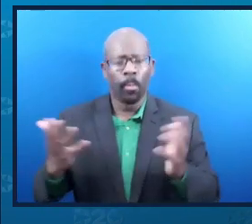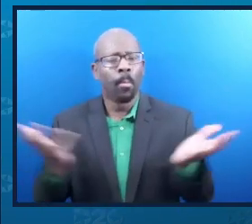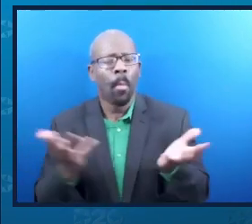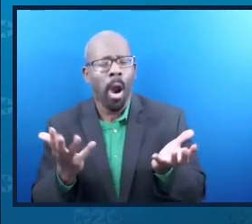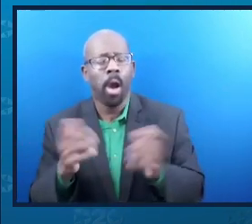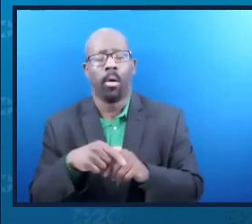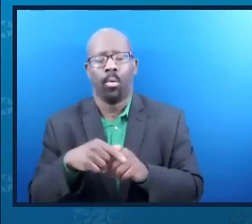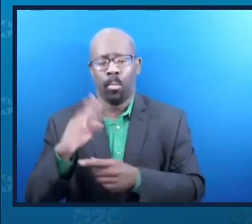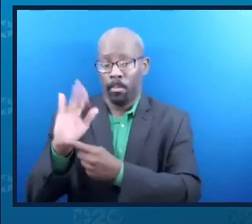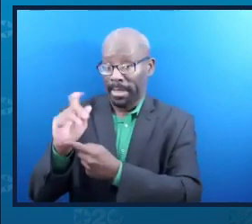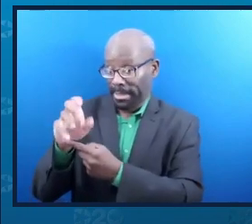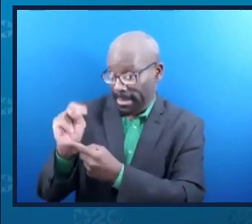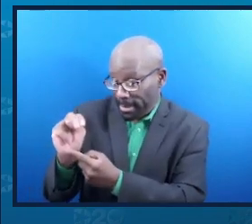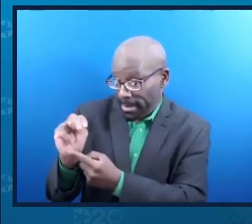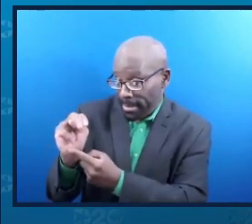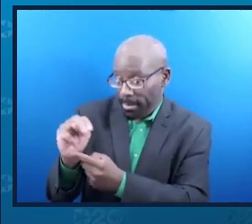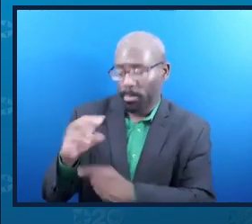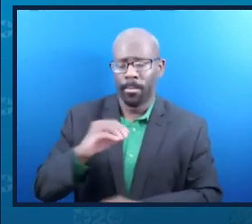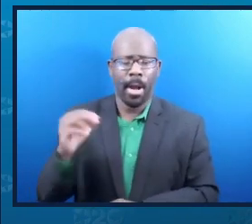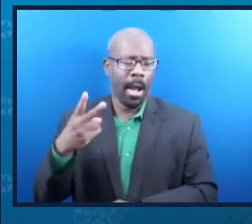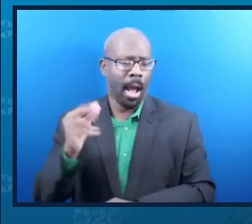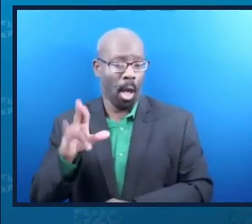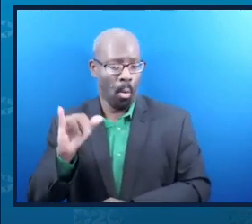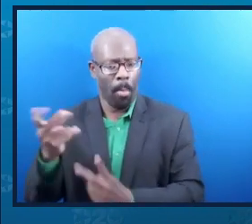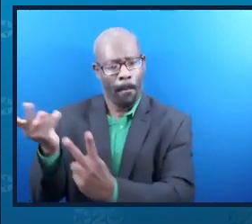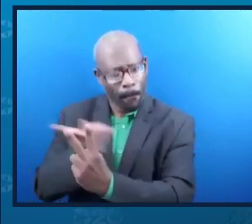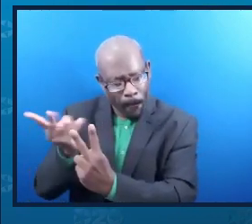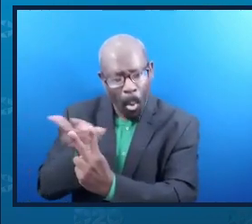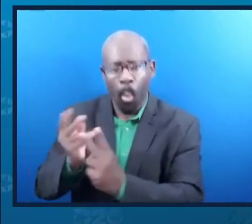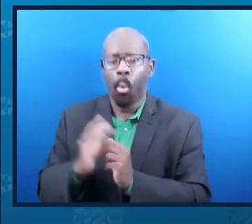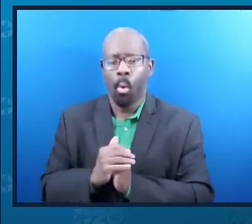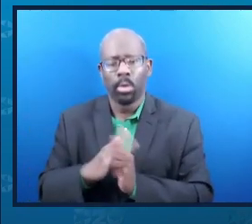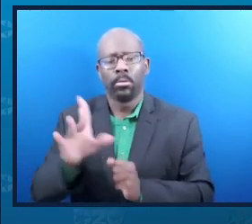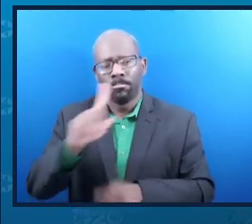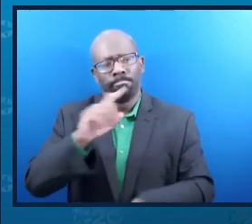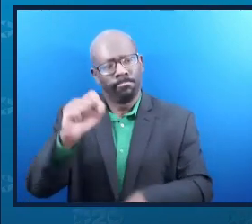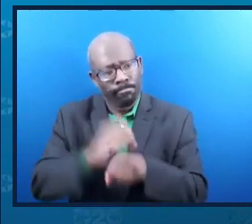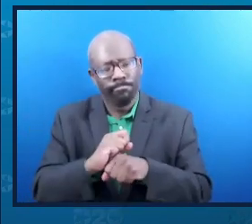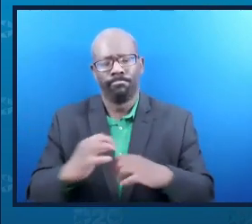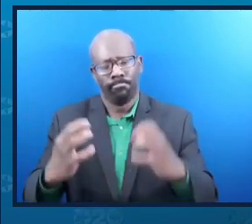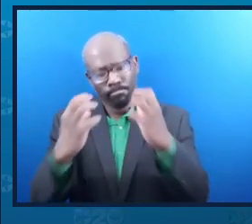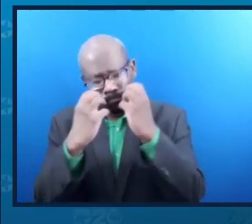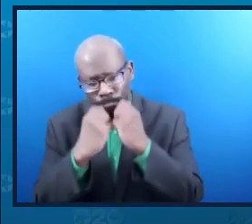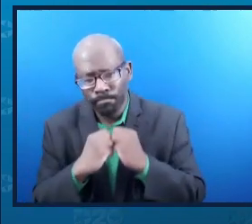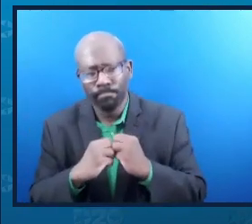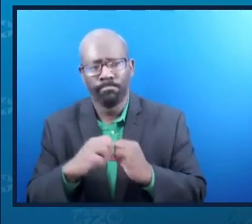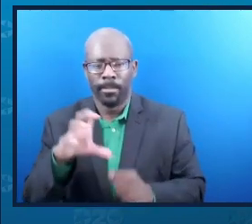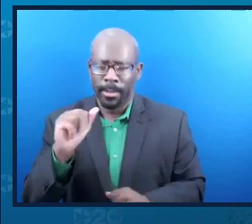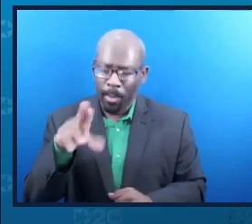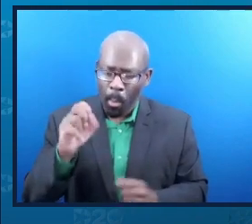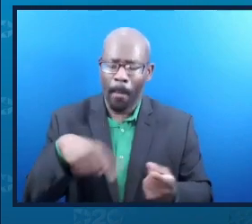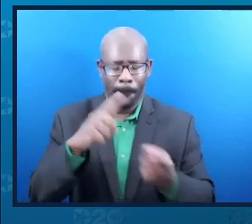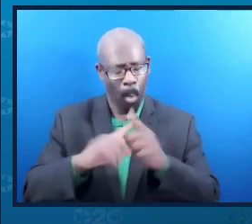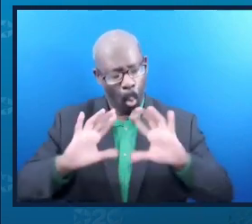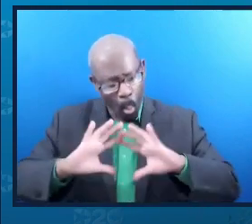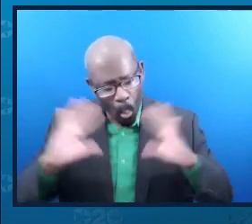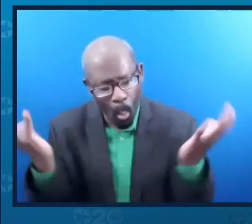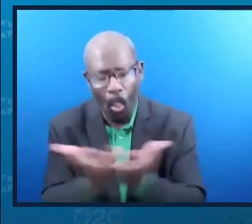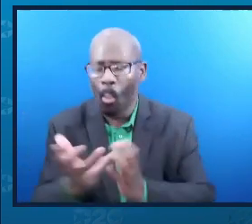BLAISH KNOW ABOUT KAMALA, THAT IS THEY ACTUALLY CARE ABOUT